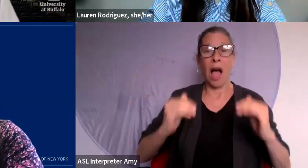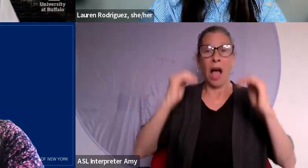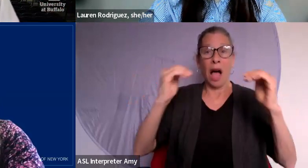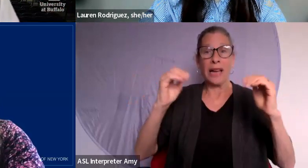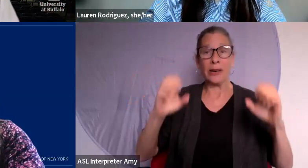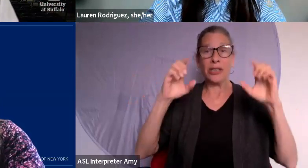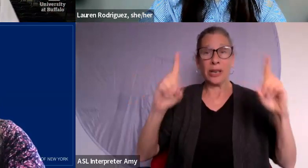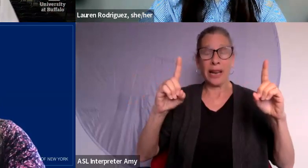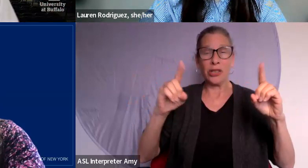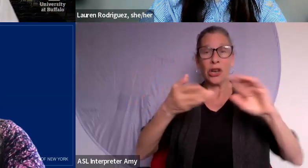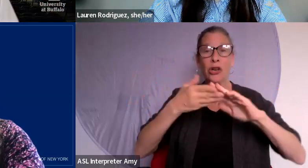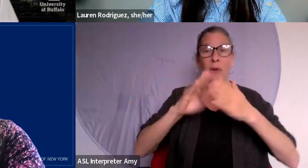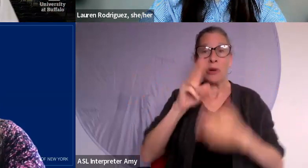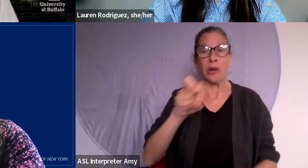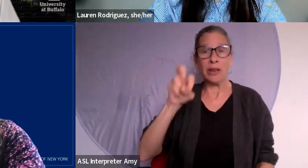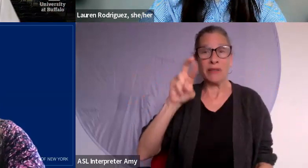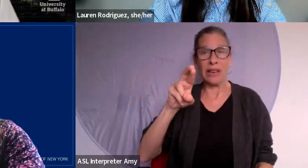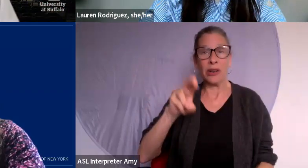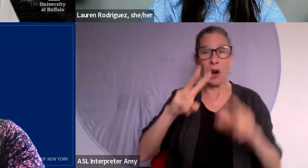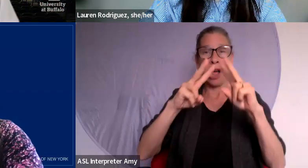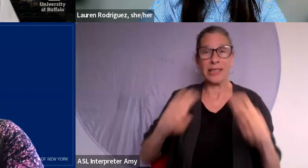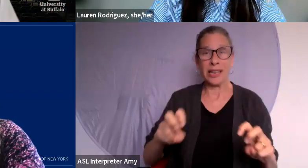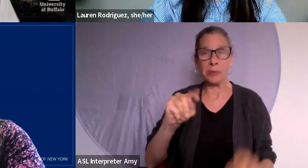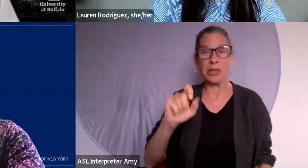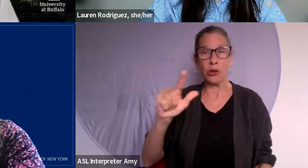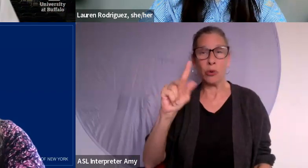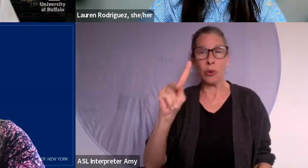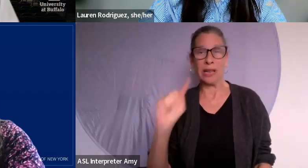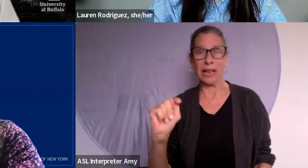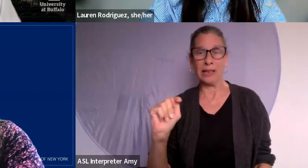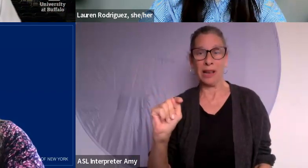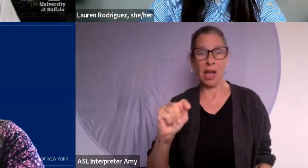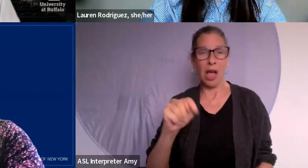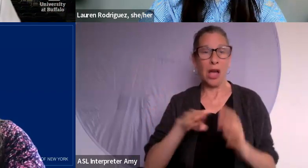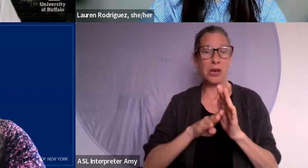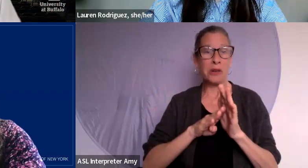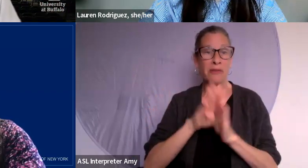vendor assessment toolkit developed by EDUCAUSE. It is a